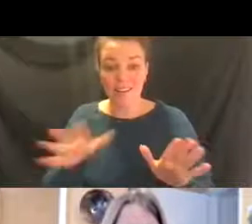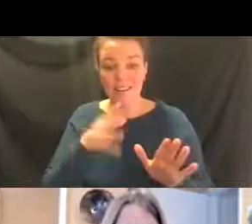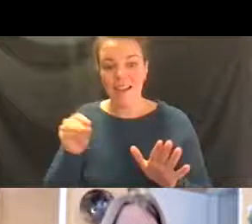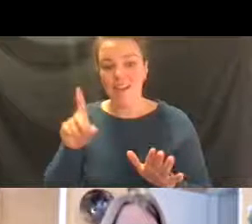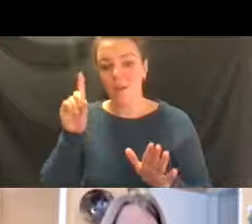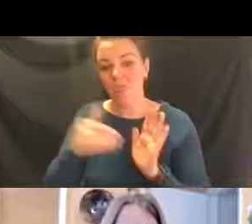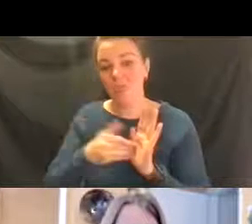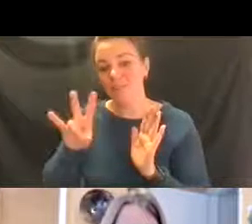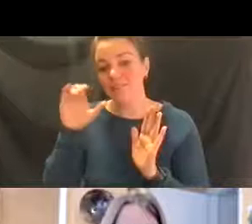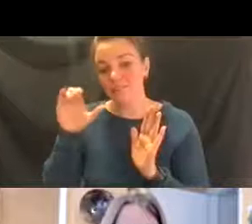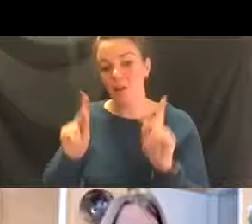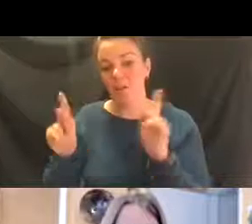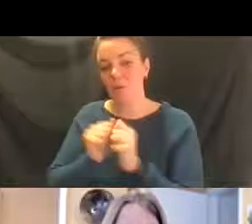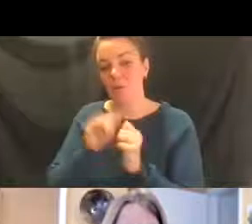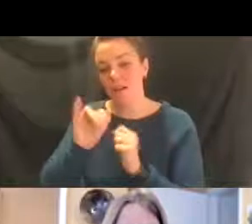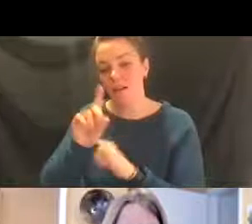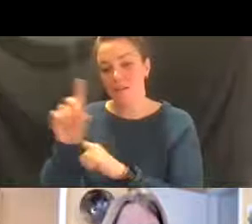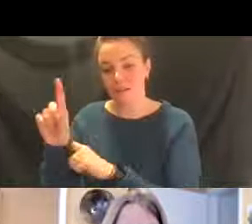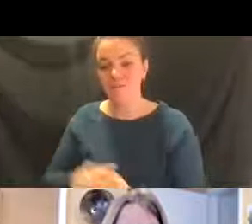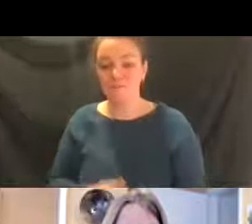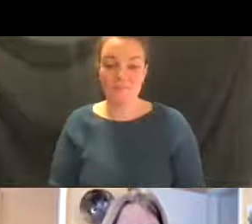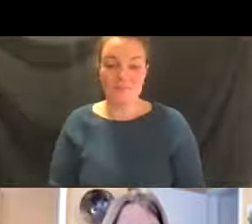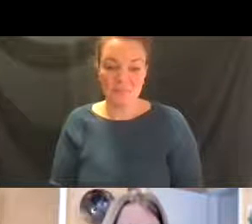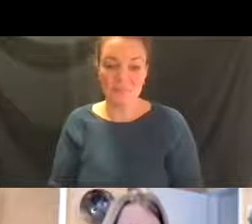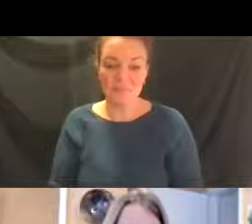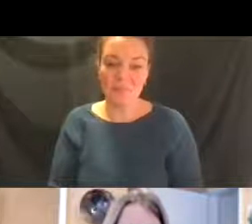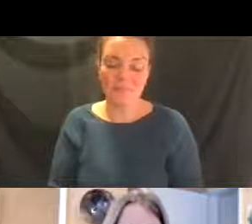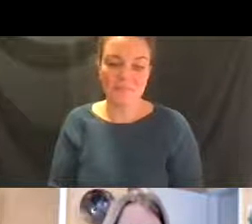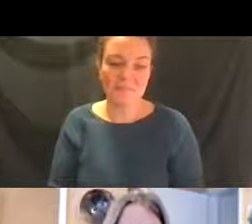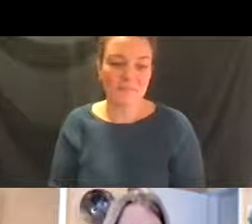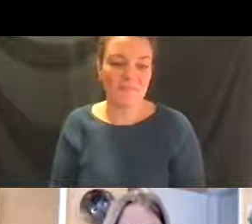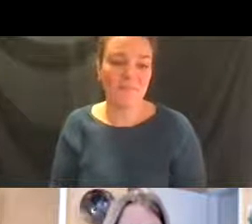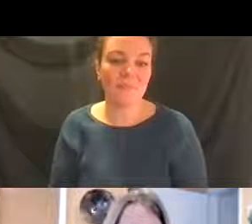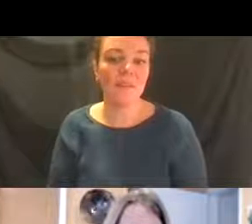intellectual disabilities. So next slide. It's pretty amazing